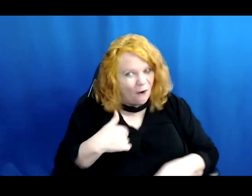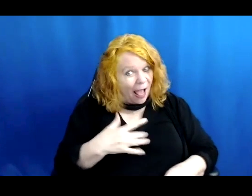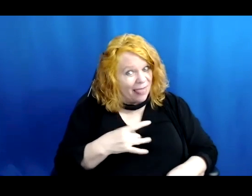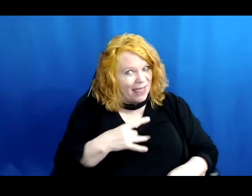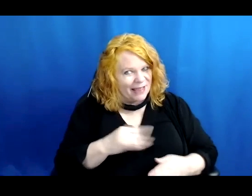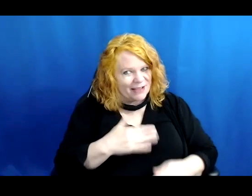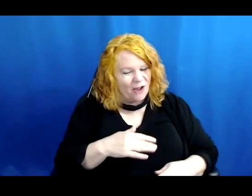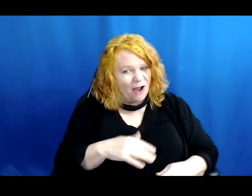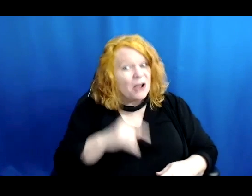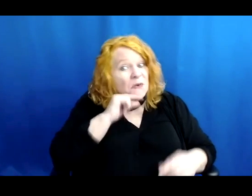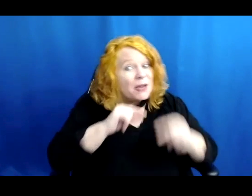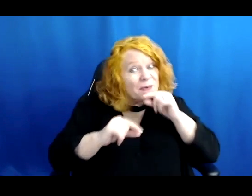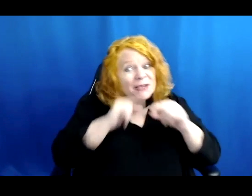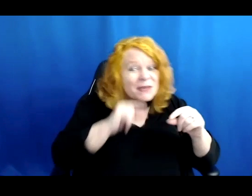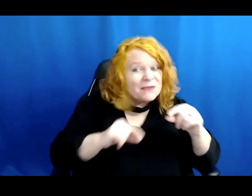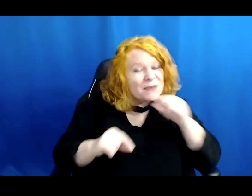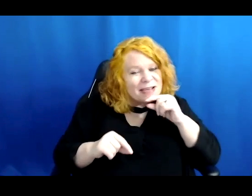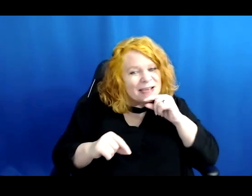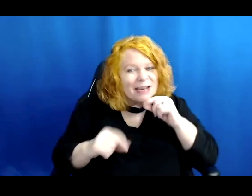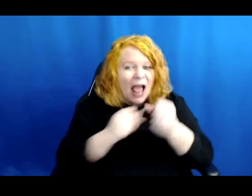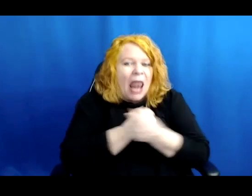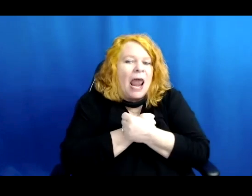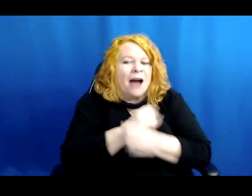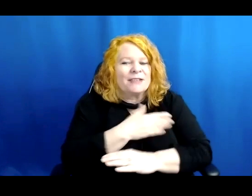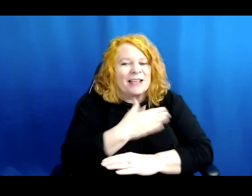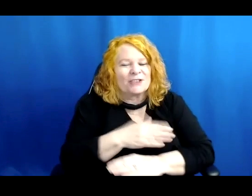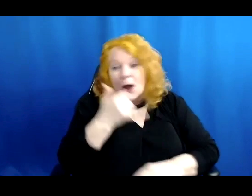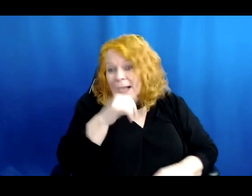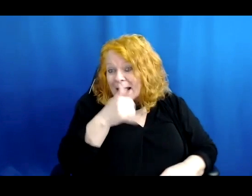Gwyn Gwyn Gwyn Gwyn, Gwyn-ee, Gwyn Gwyn loves the song of Silly Sailor Sid.